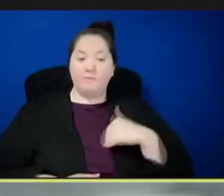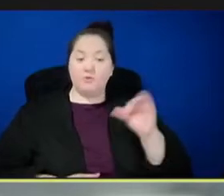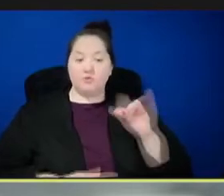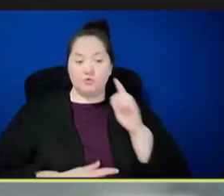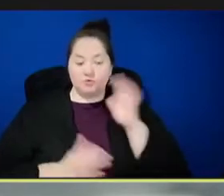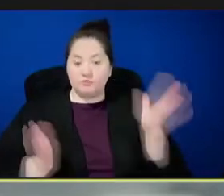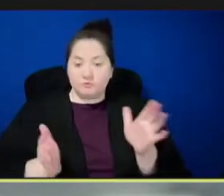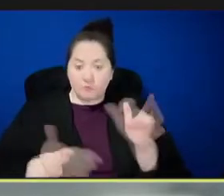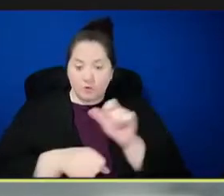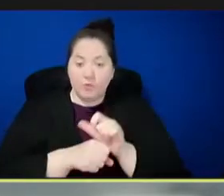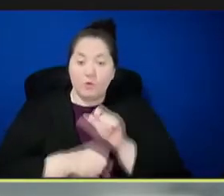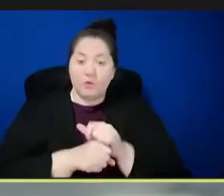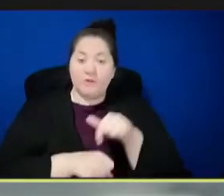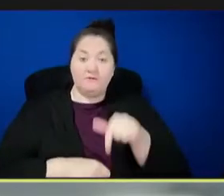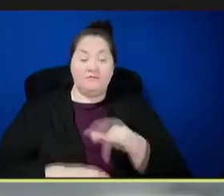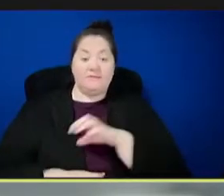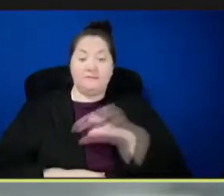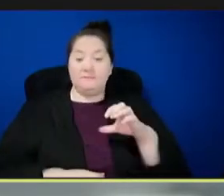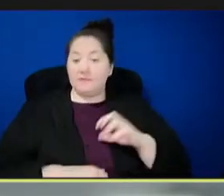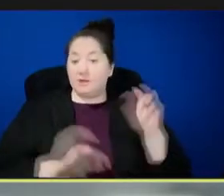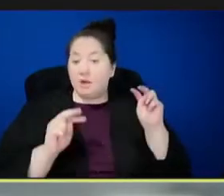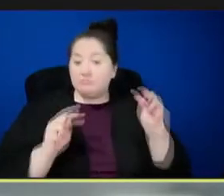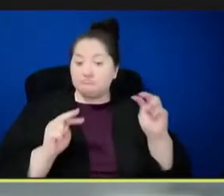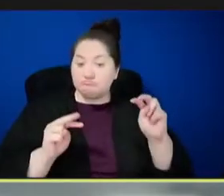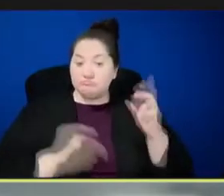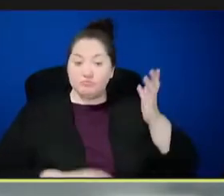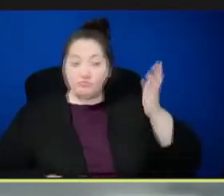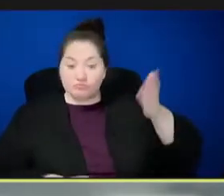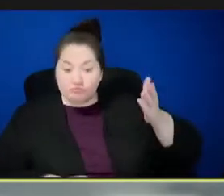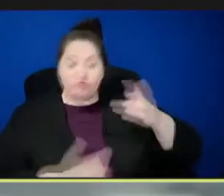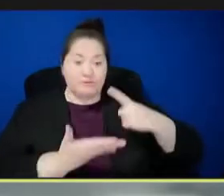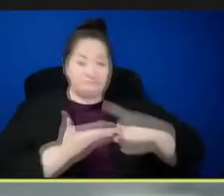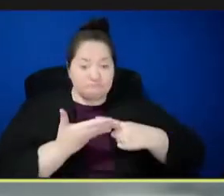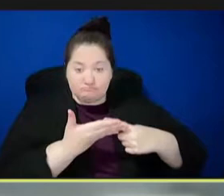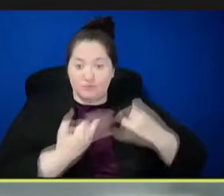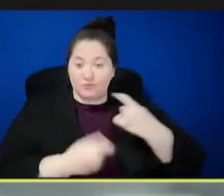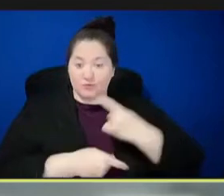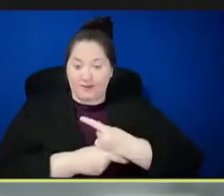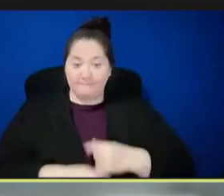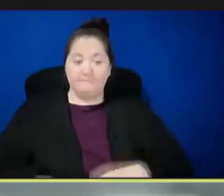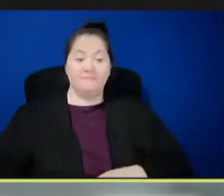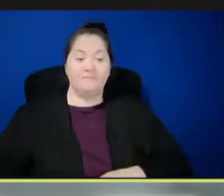committee. I look forward to the presentations and discussions today. I'm going to begin as